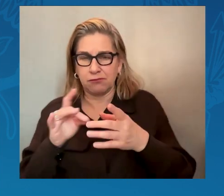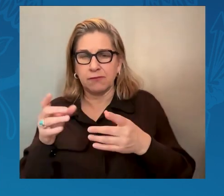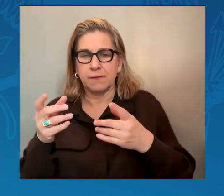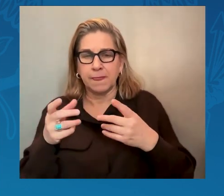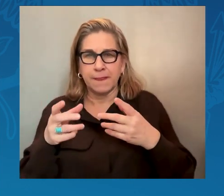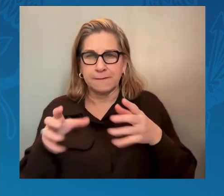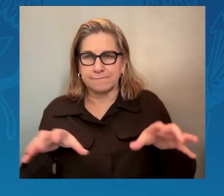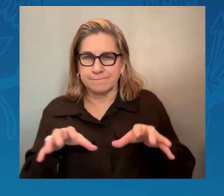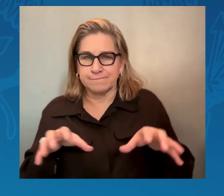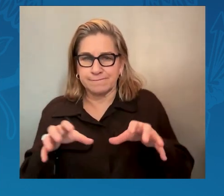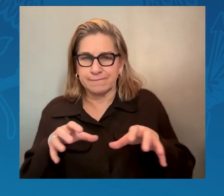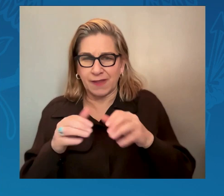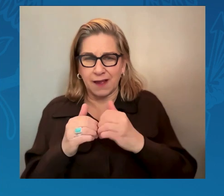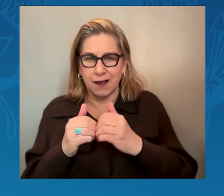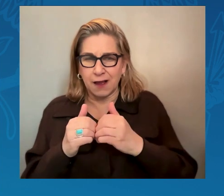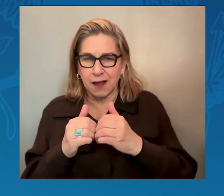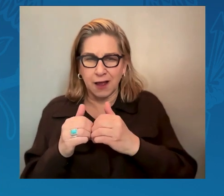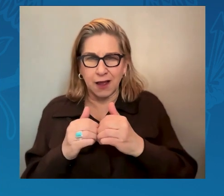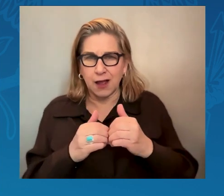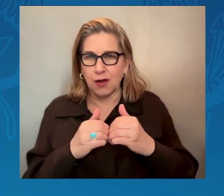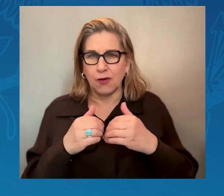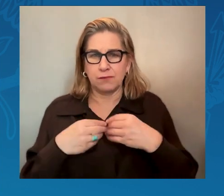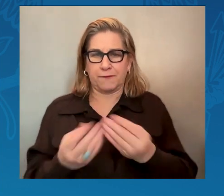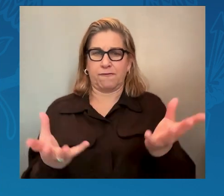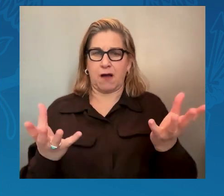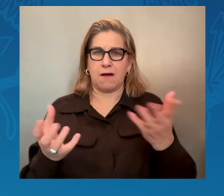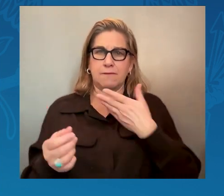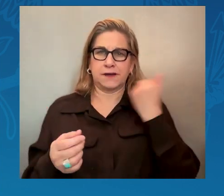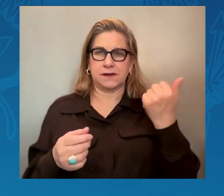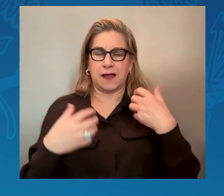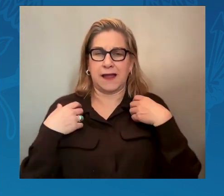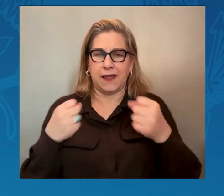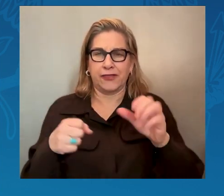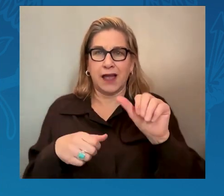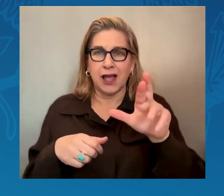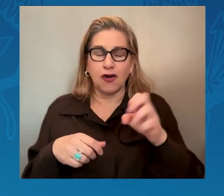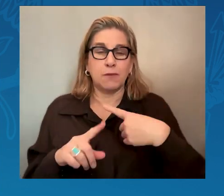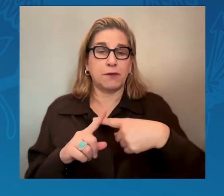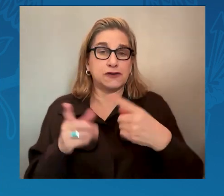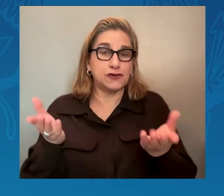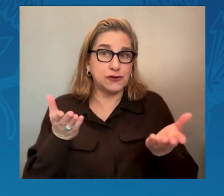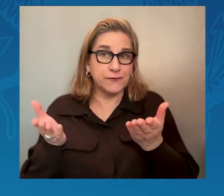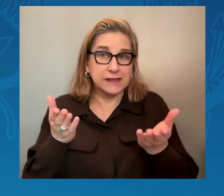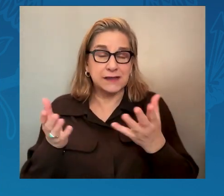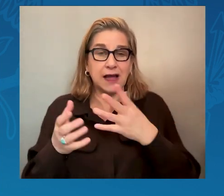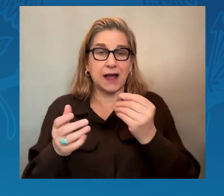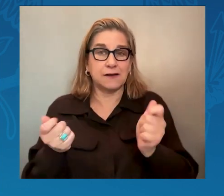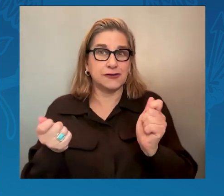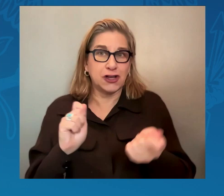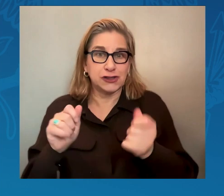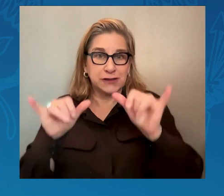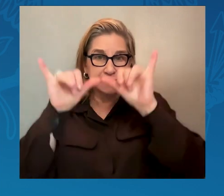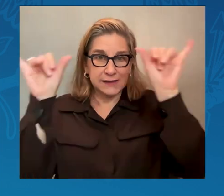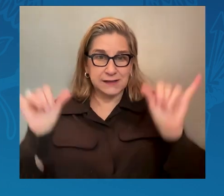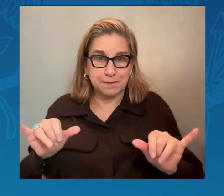is doing on this very issue and then designate those who are doing well and by inference,